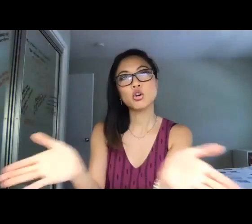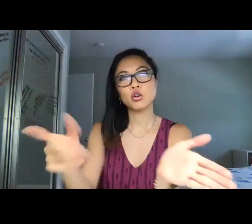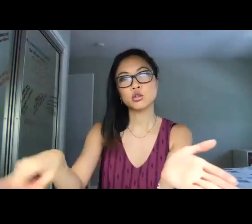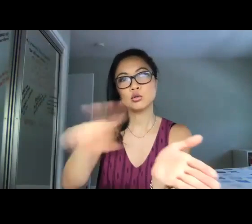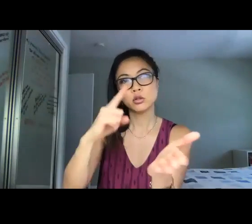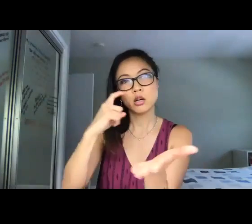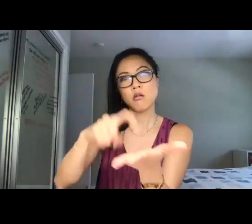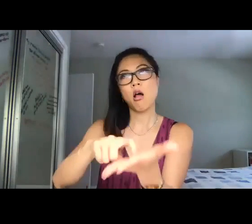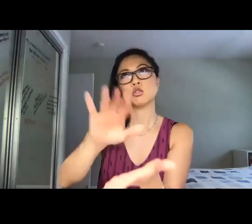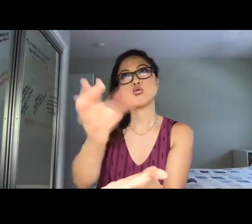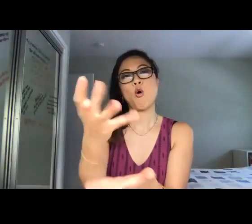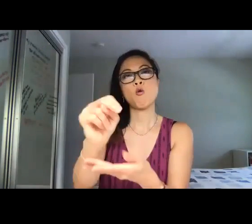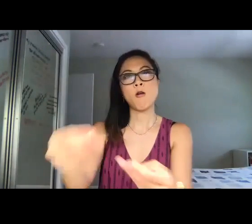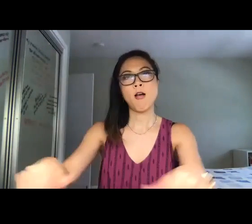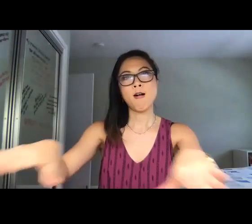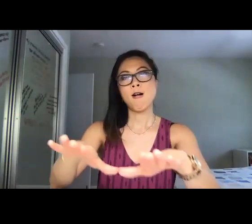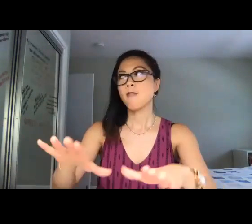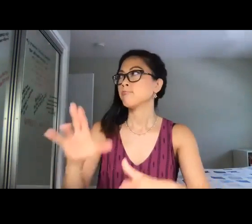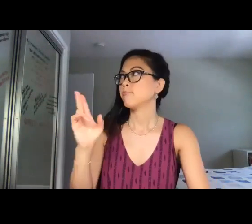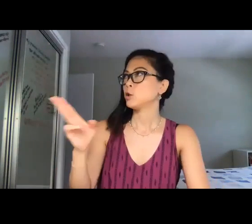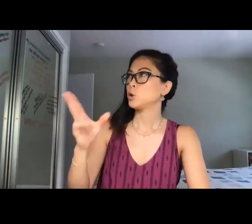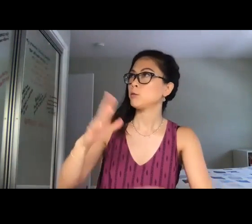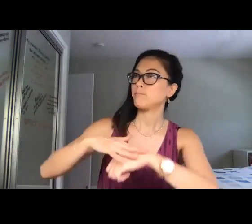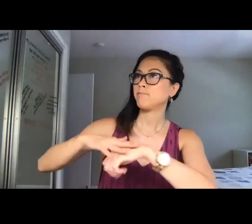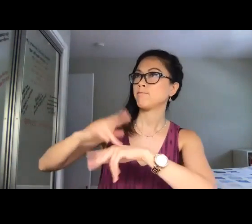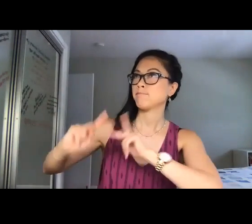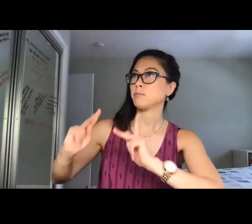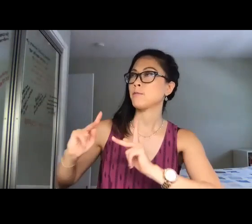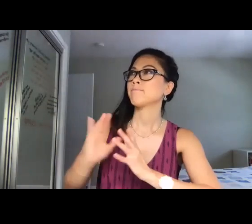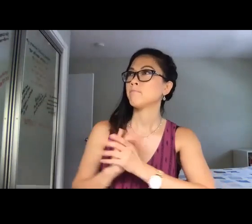For those of you that are new to dance NYC as an